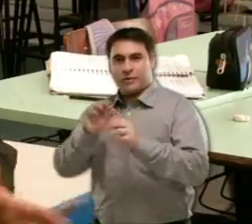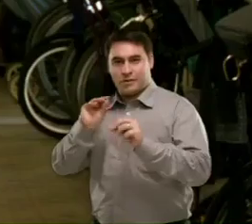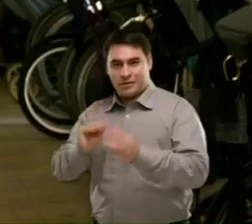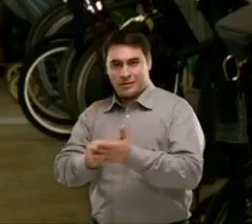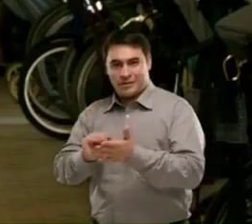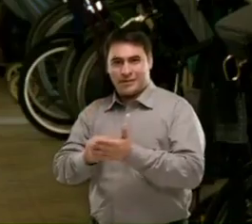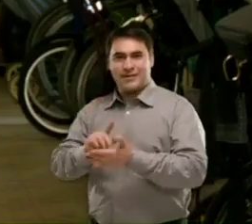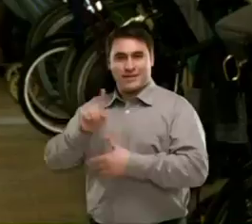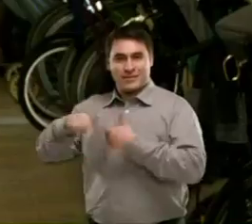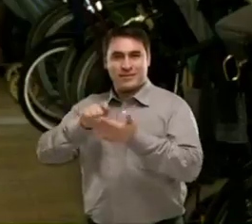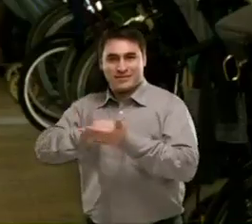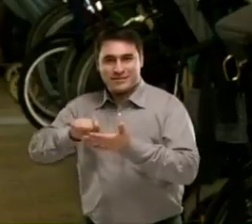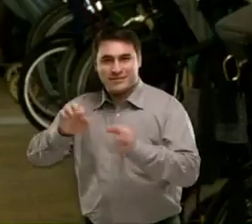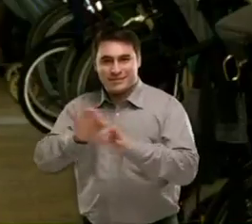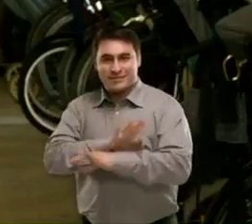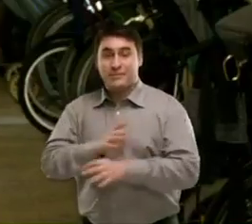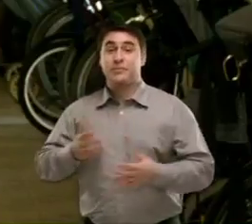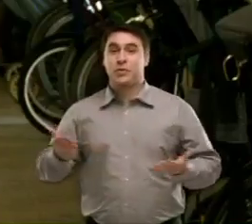Today, he wants to write letters. He wants to send notes to his father. (LUCIANE MARIA ZABTOSKI - EDUCATOR - APAE)